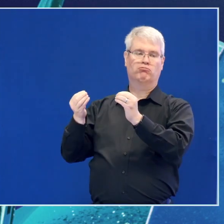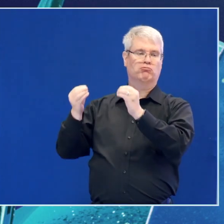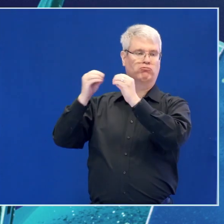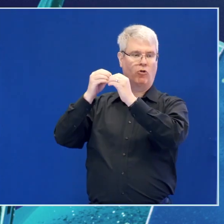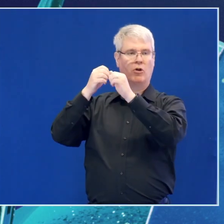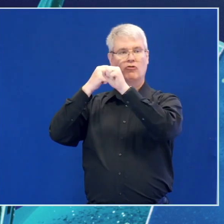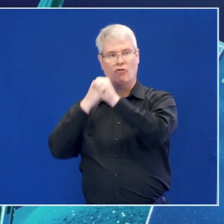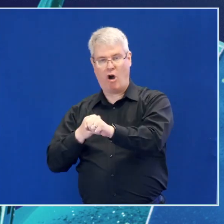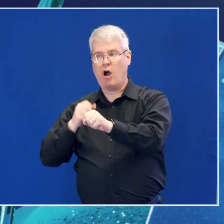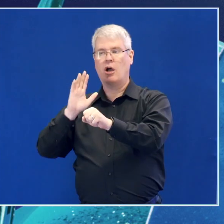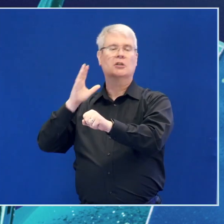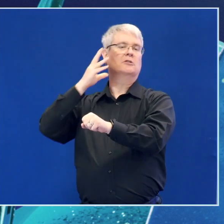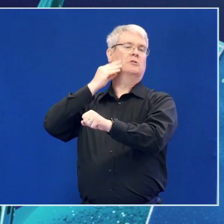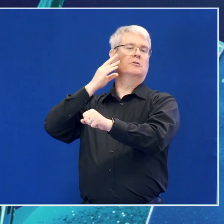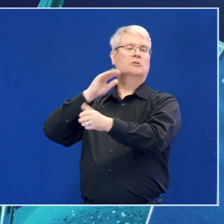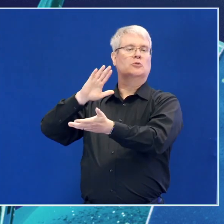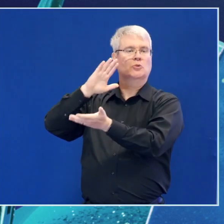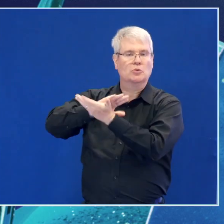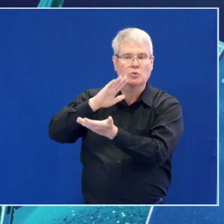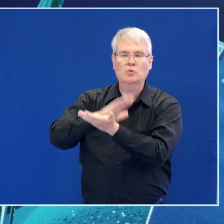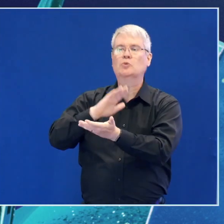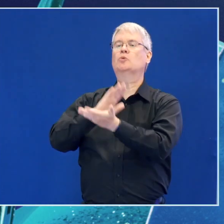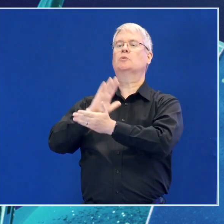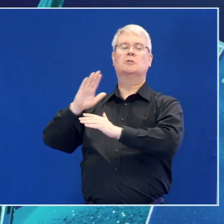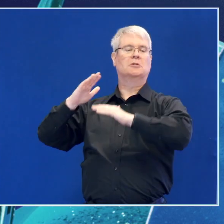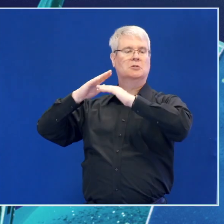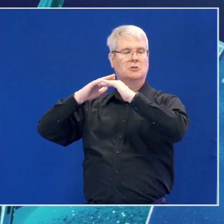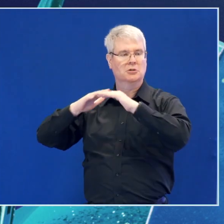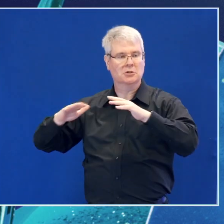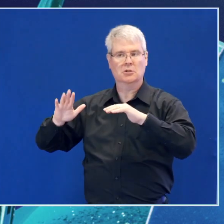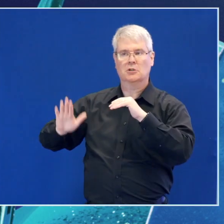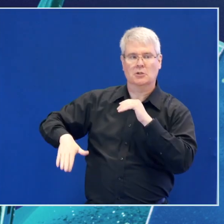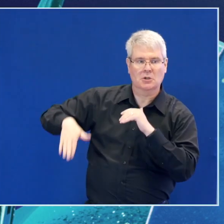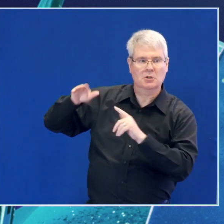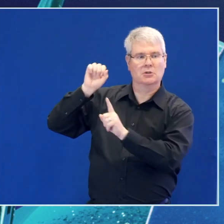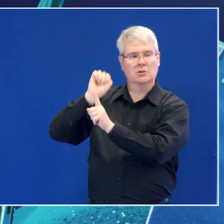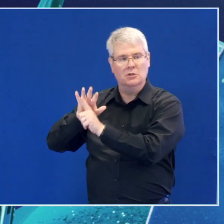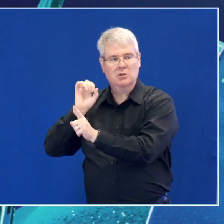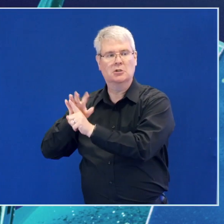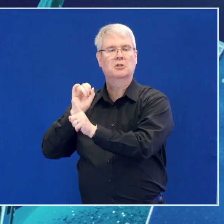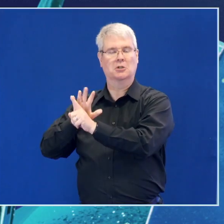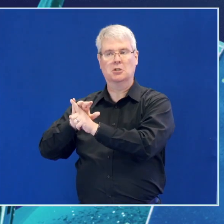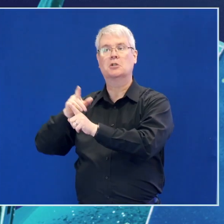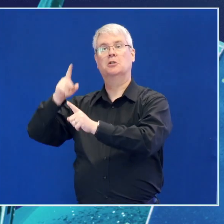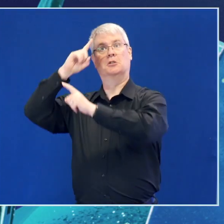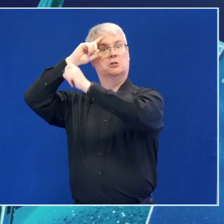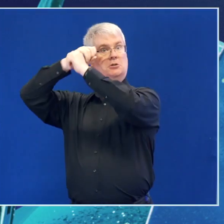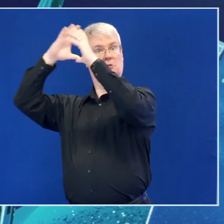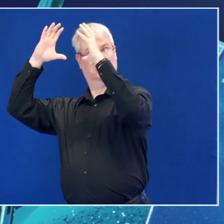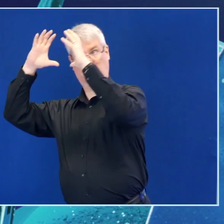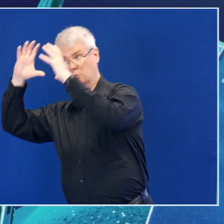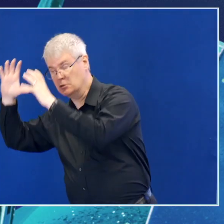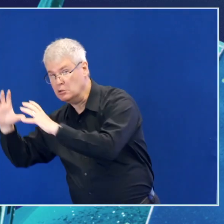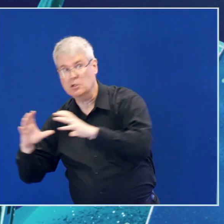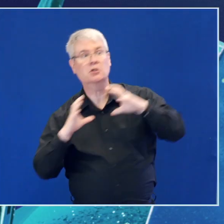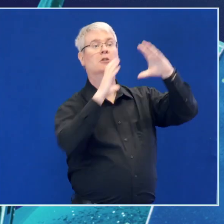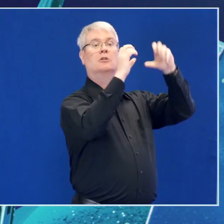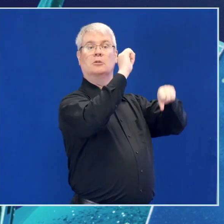And they're going to expect this, and they are expecting this in the workplace. Employers who are failing to implement these supportive systems